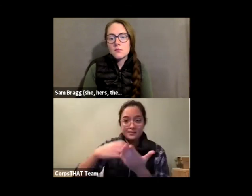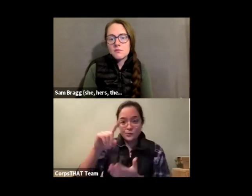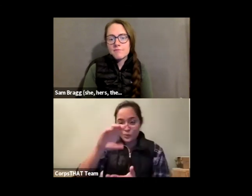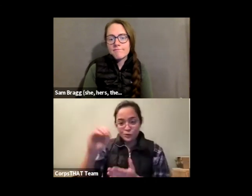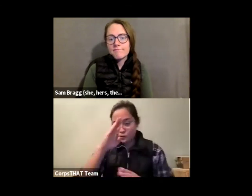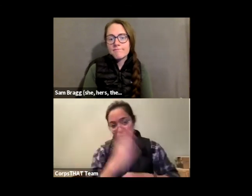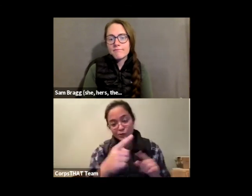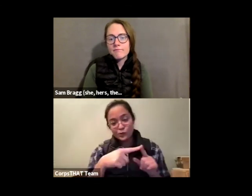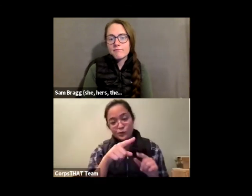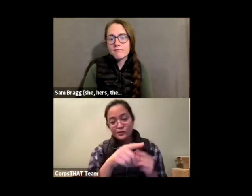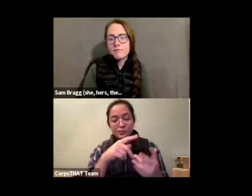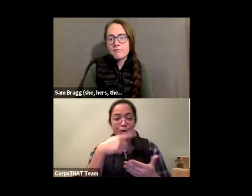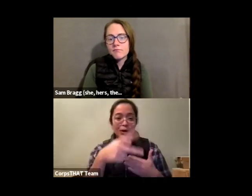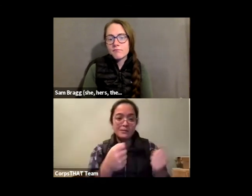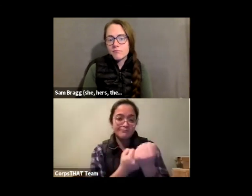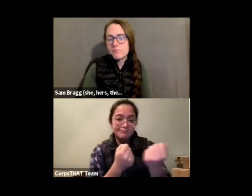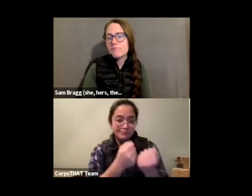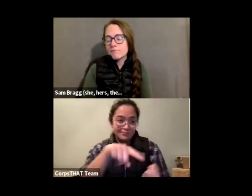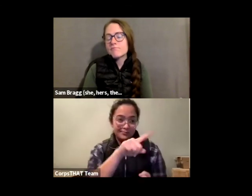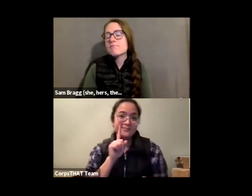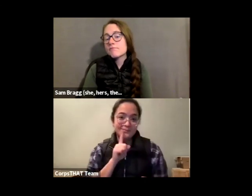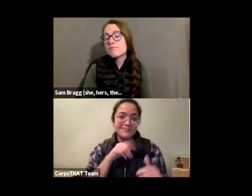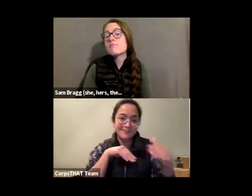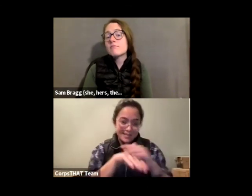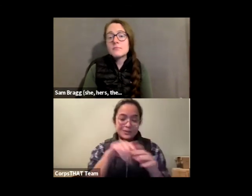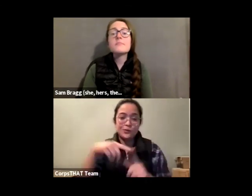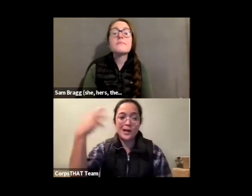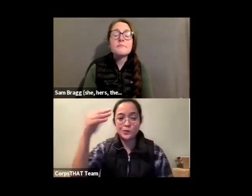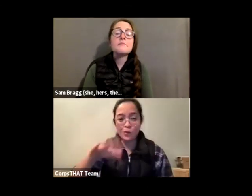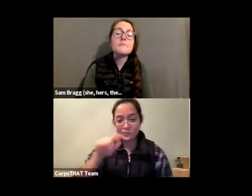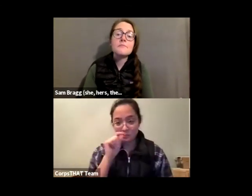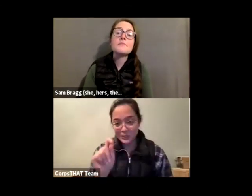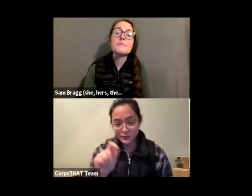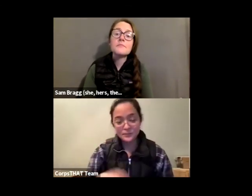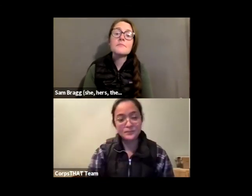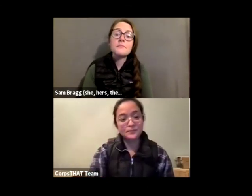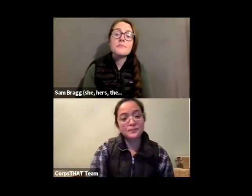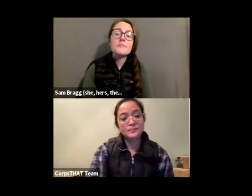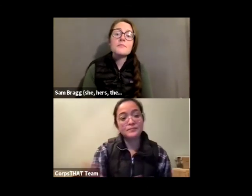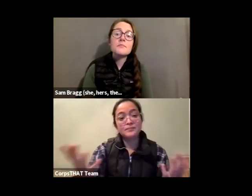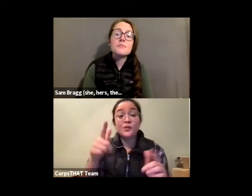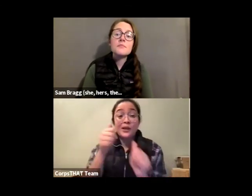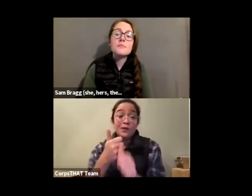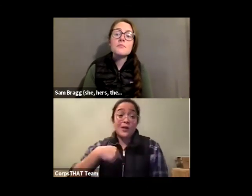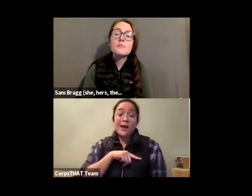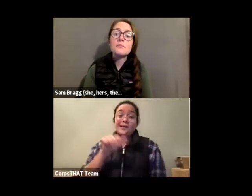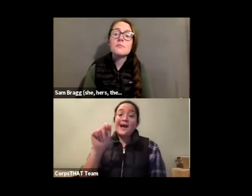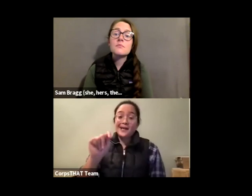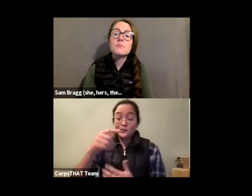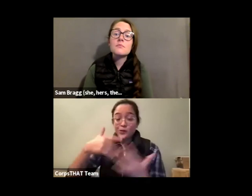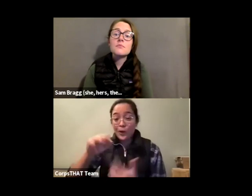all volunteer run and all the funding that is donated to us goes directly to our programming